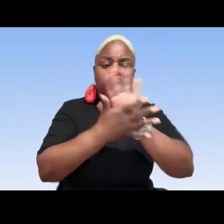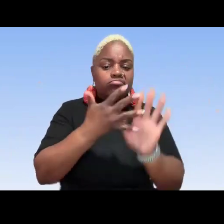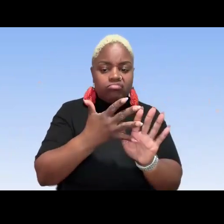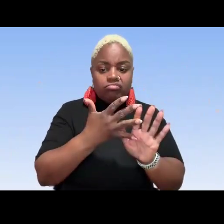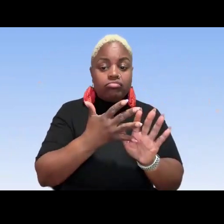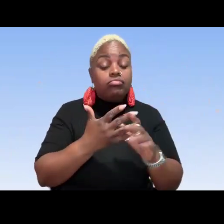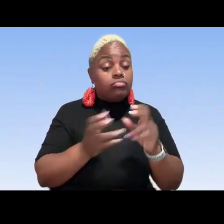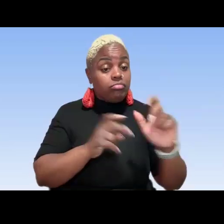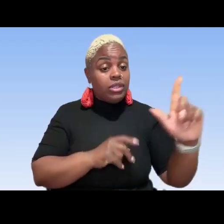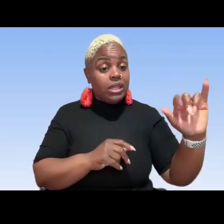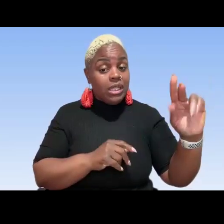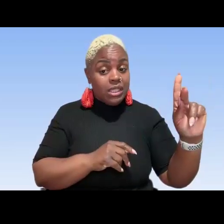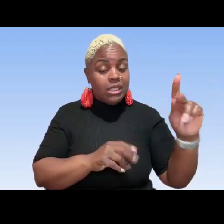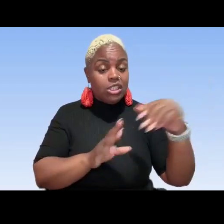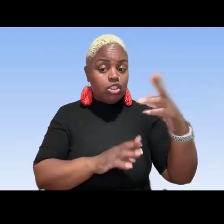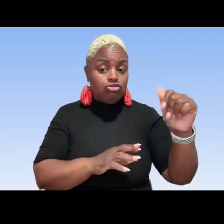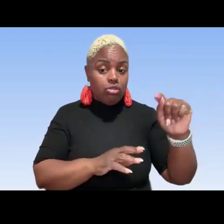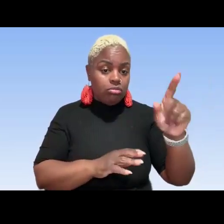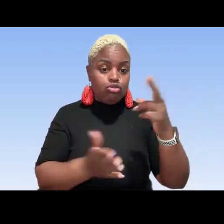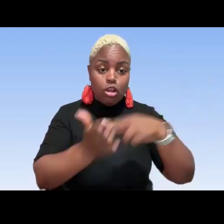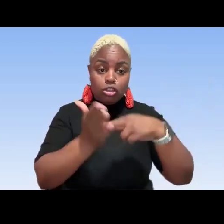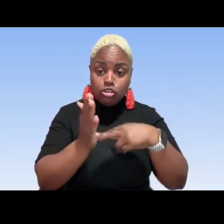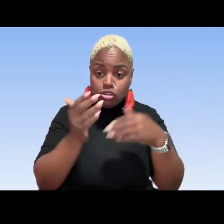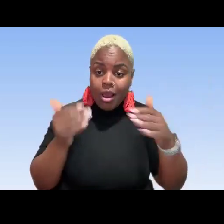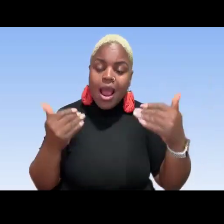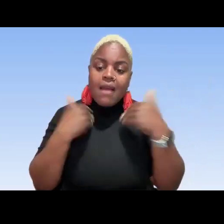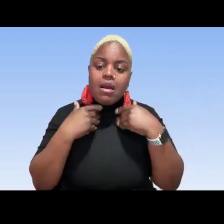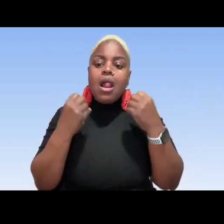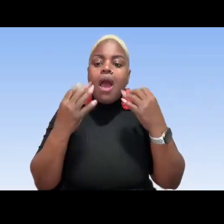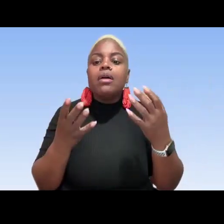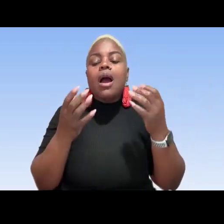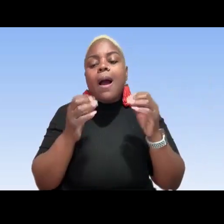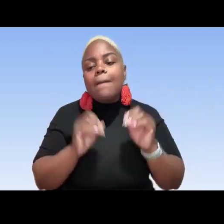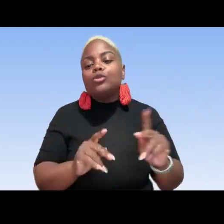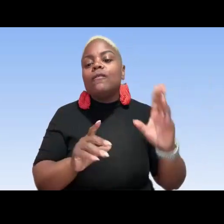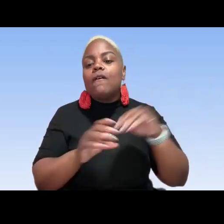And there's many opportunities to get involved with the work that we're doing at Hand In Hand to help creating this